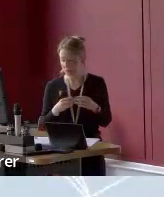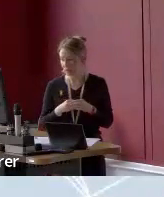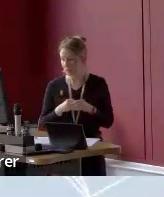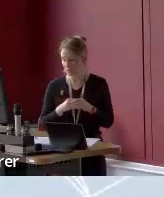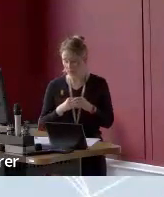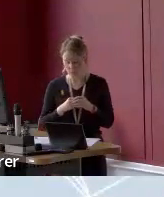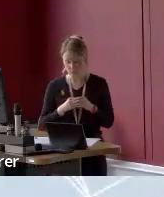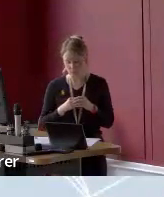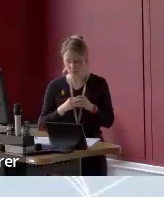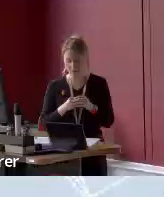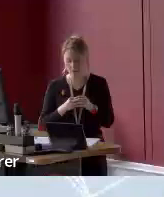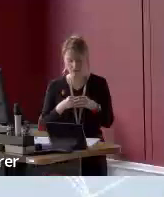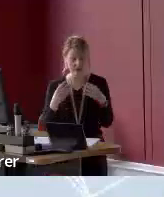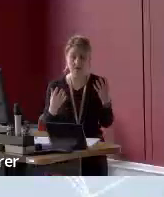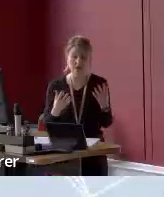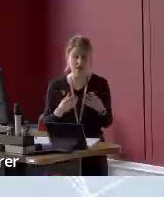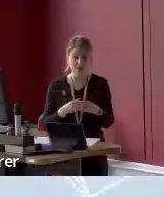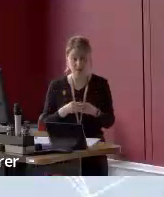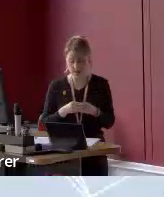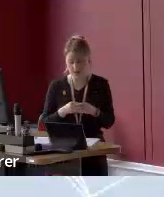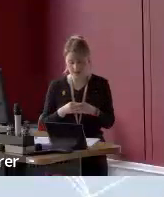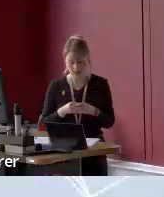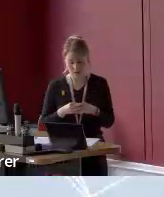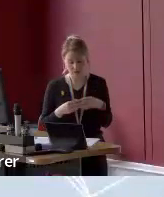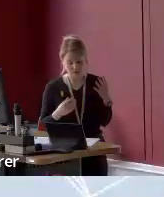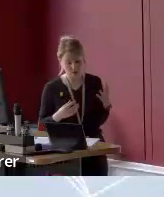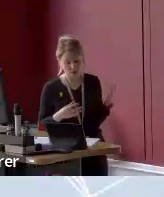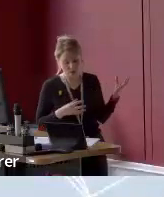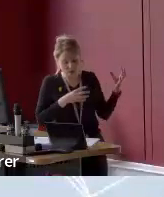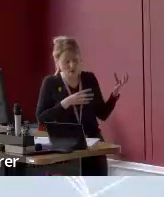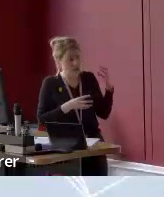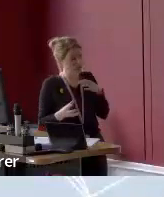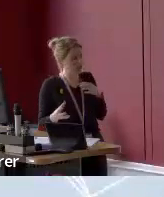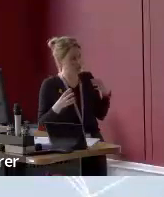about hearing from people about their individual experiences with their stories grounding research